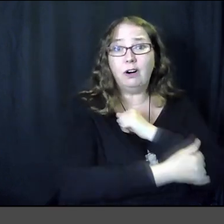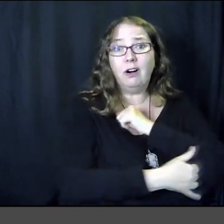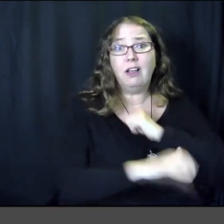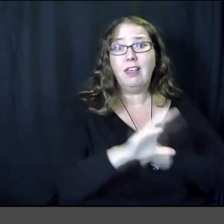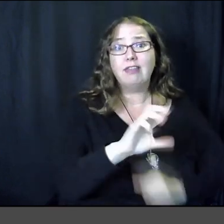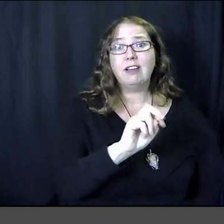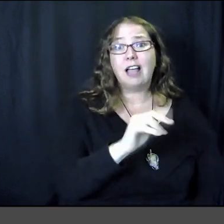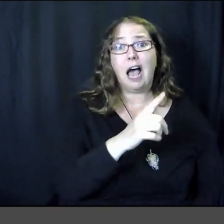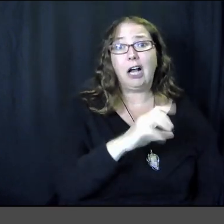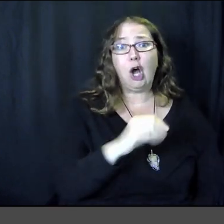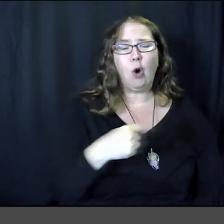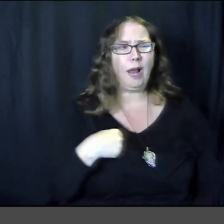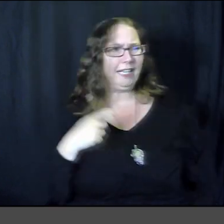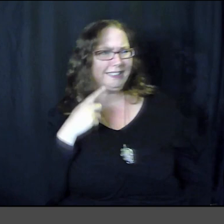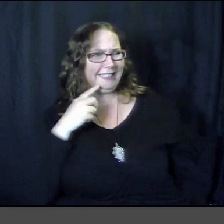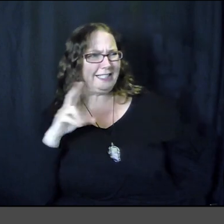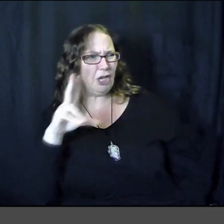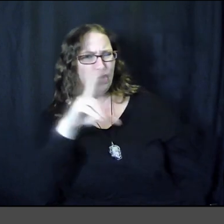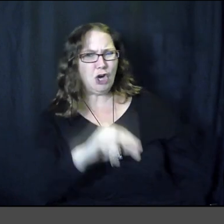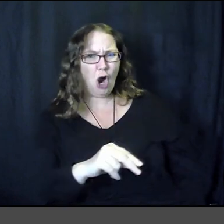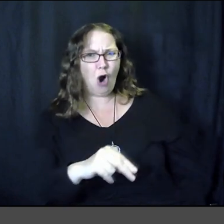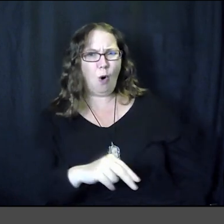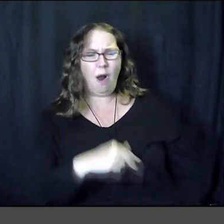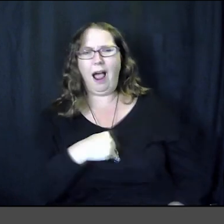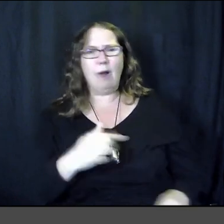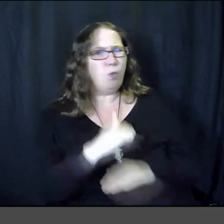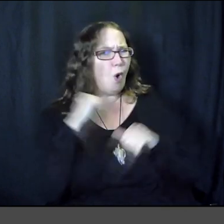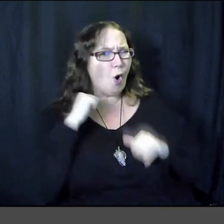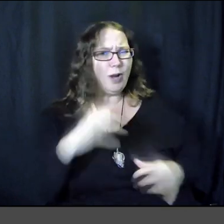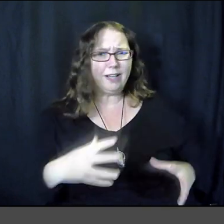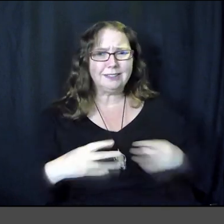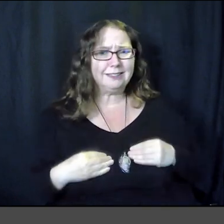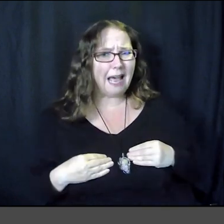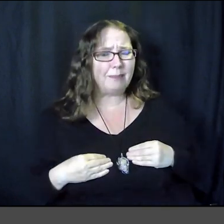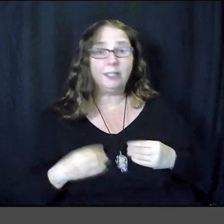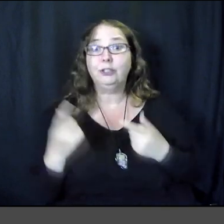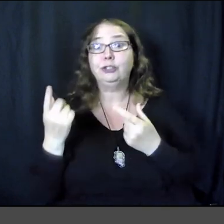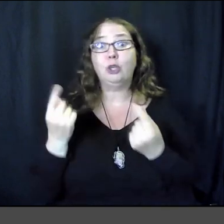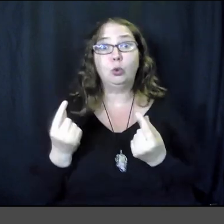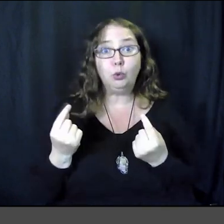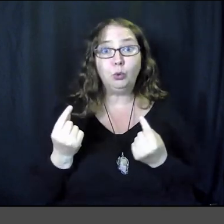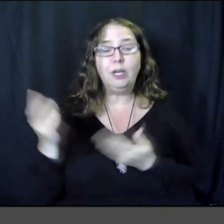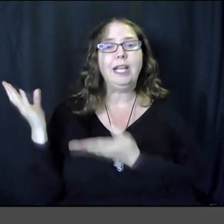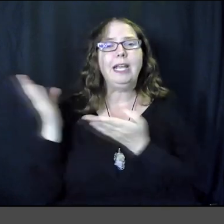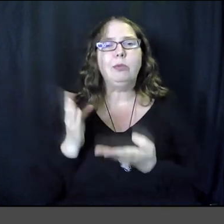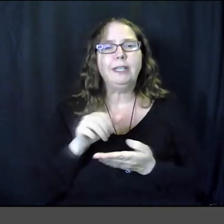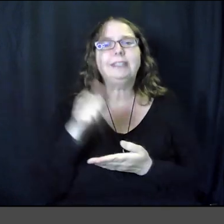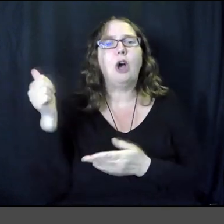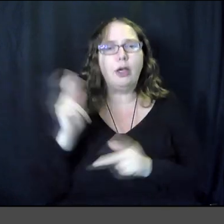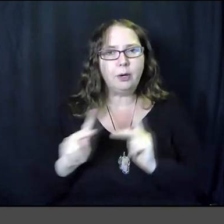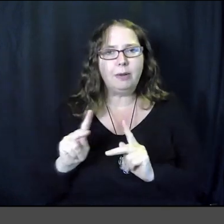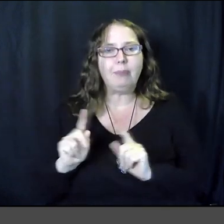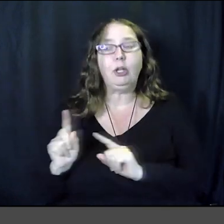I CANNOT HAVE THIS. AND SO HE BRINGS IN OTHER PEOPLE. HE GOES TO BRITAIN AND A MOVEMENT BEGINS